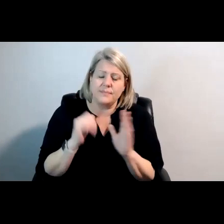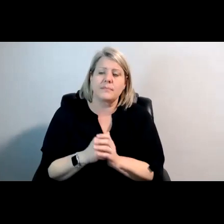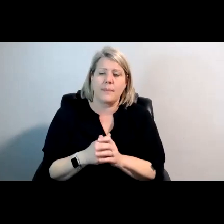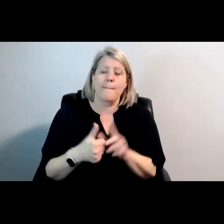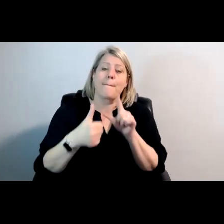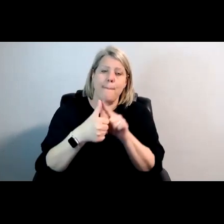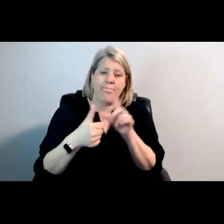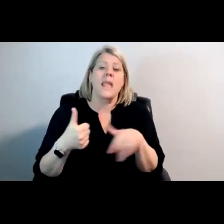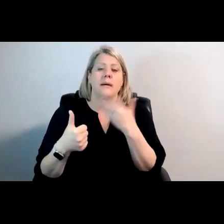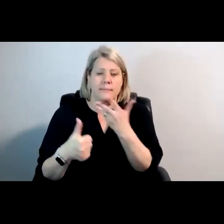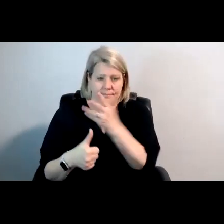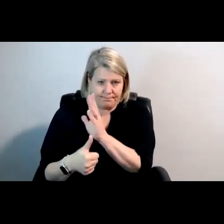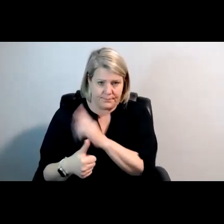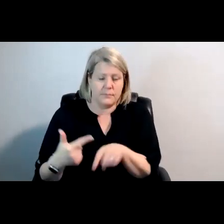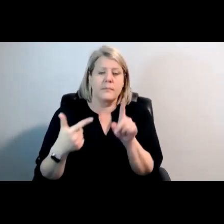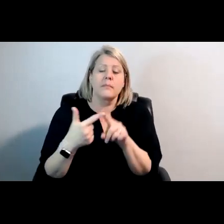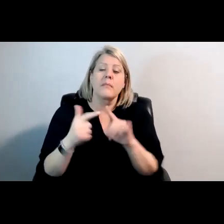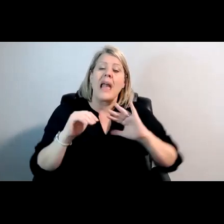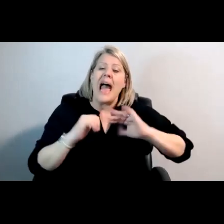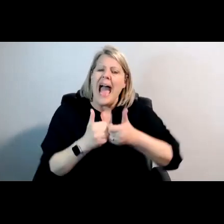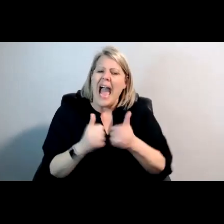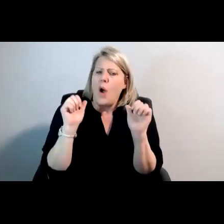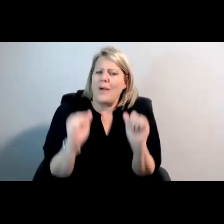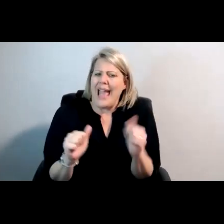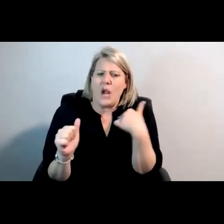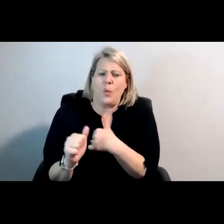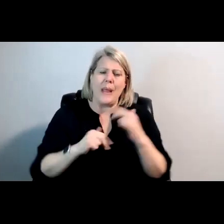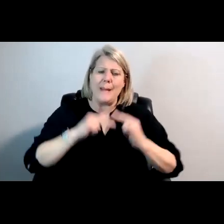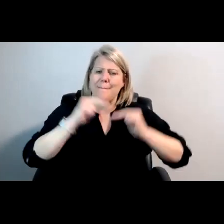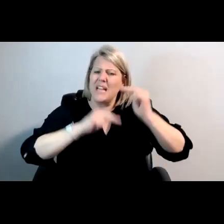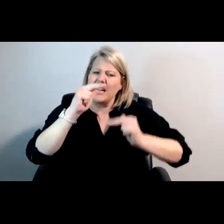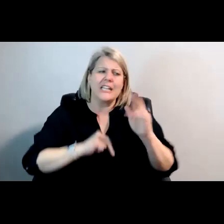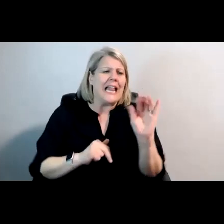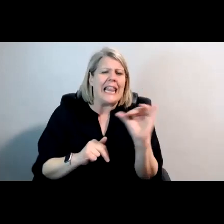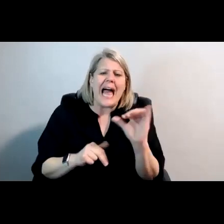[Tina] The next question is how would someone build something like a release of information form